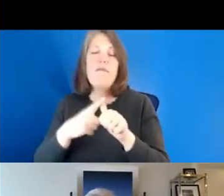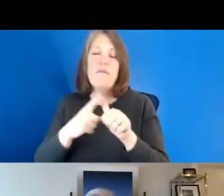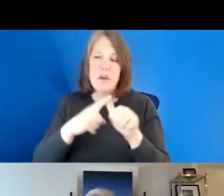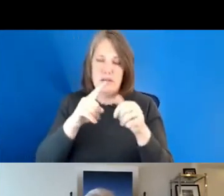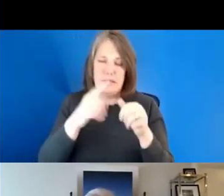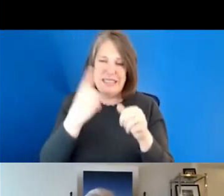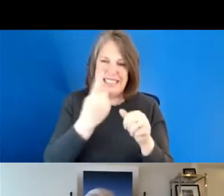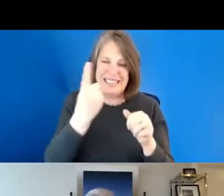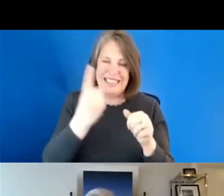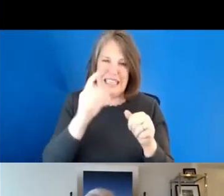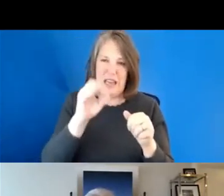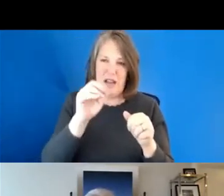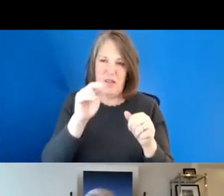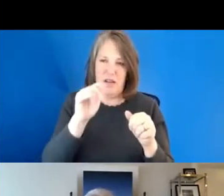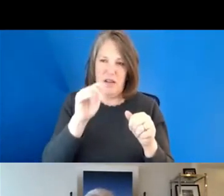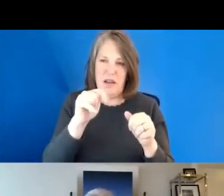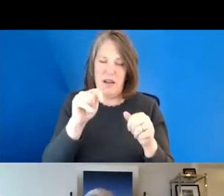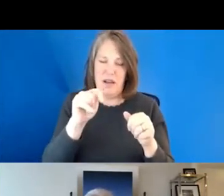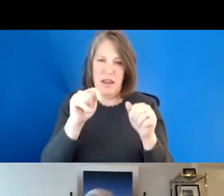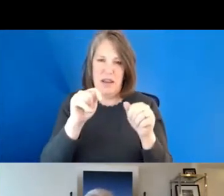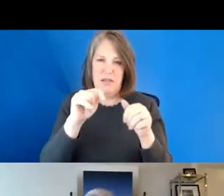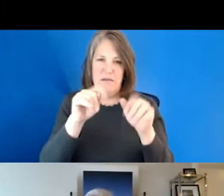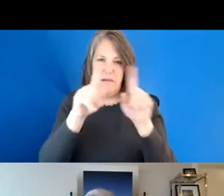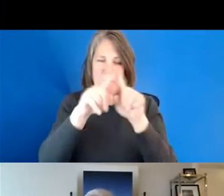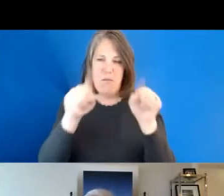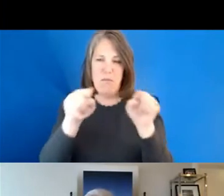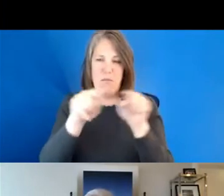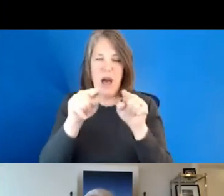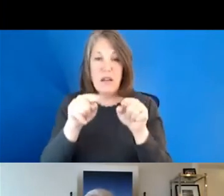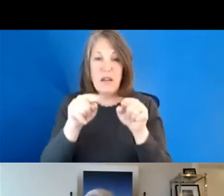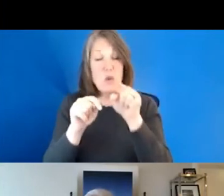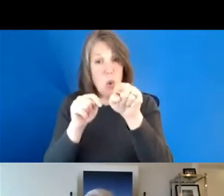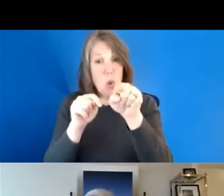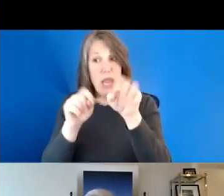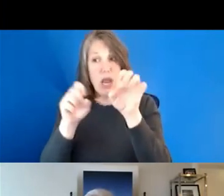box template. 17:08:13 So here, you can either decide to